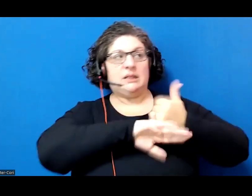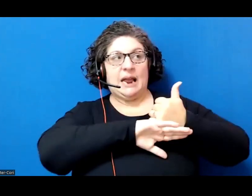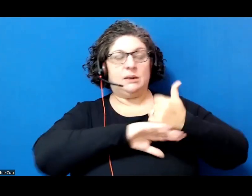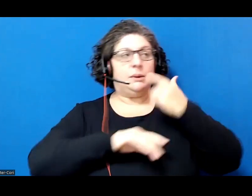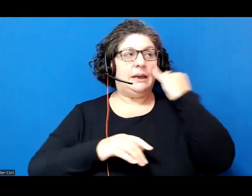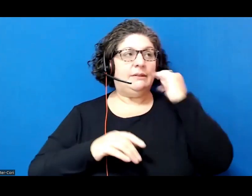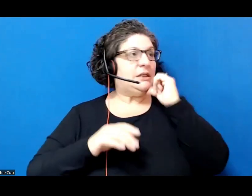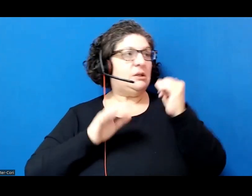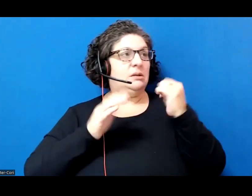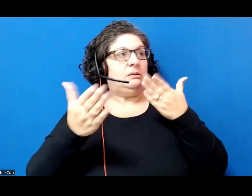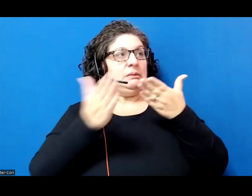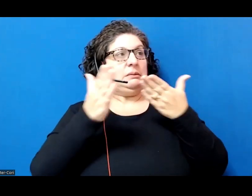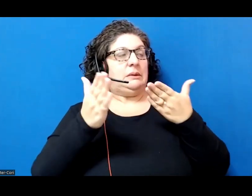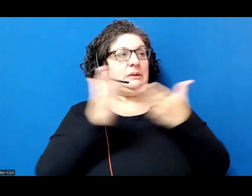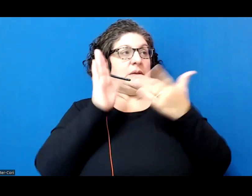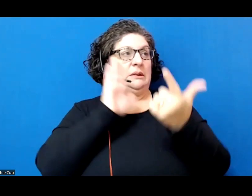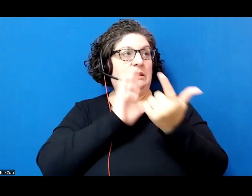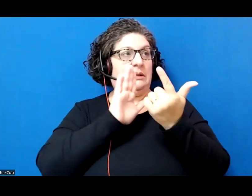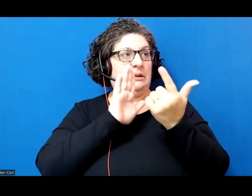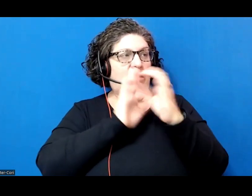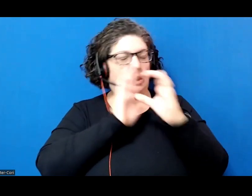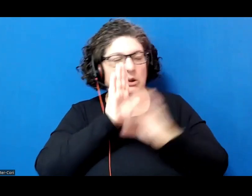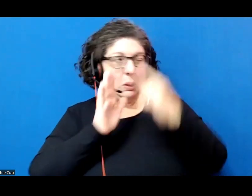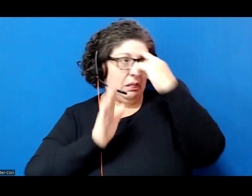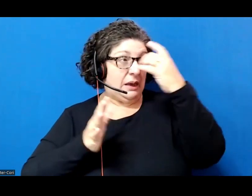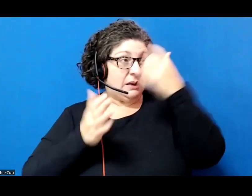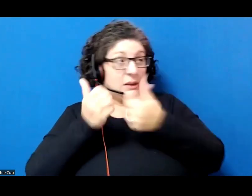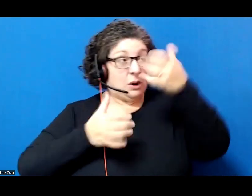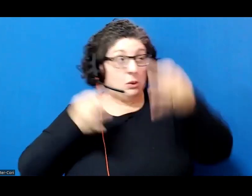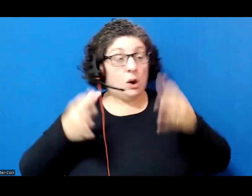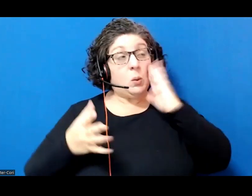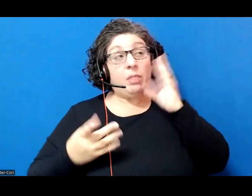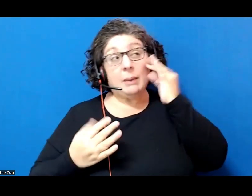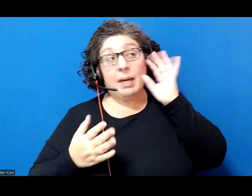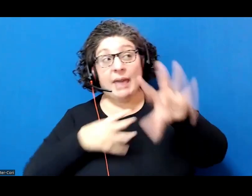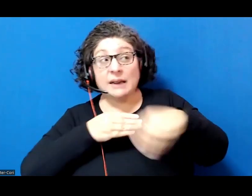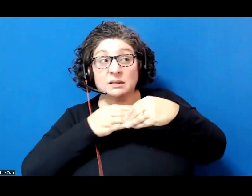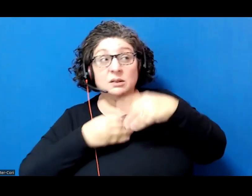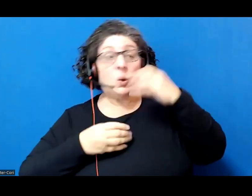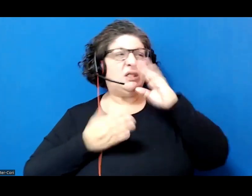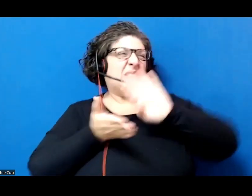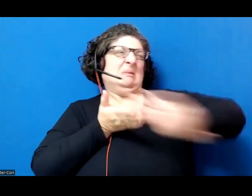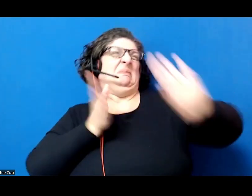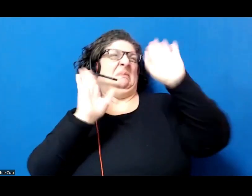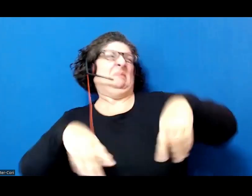Do you think the state will take that into the account or miss their brethren at the state level?